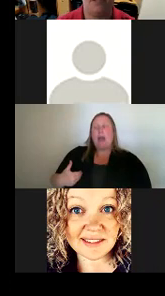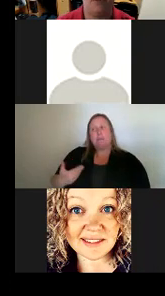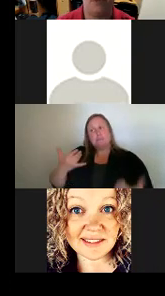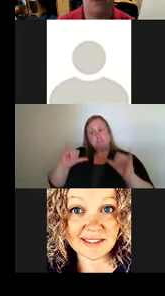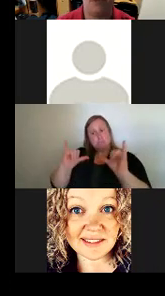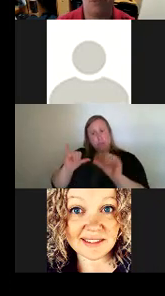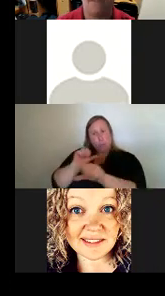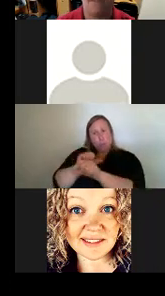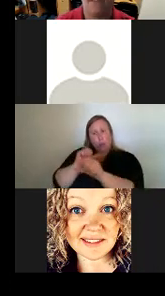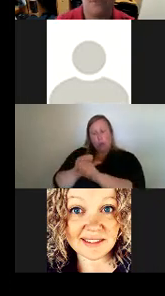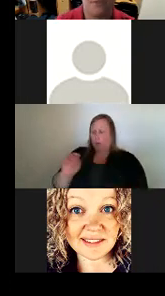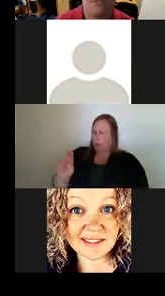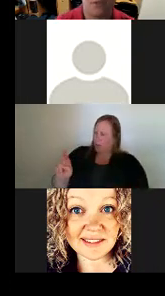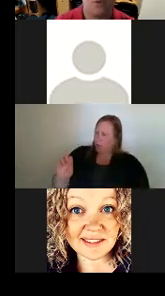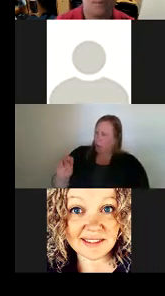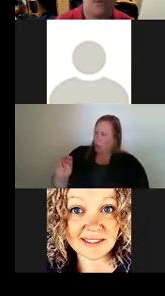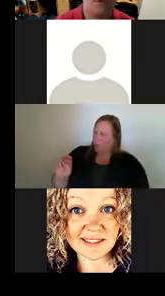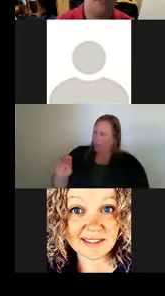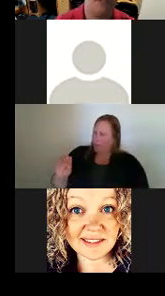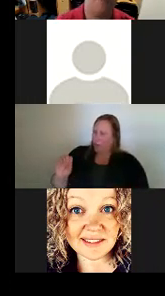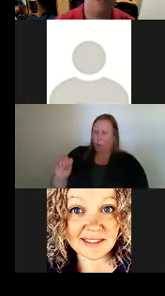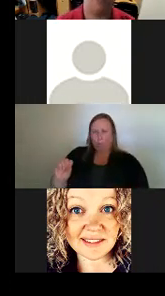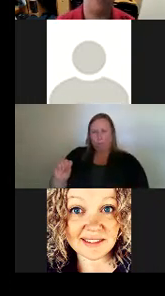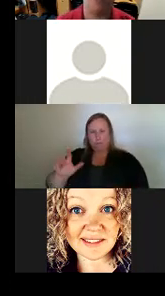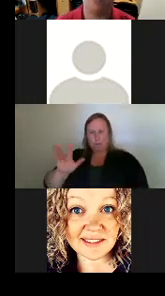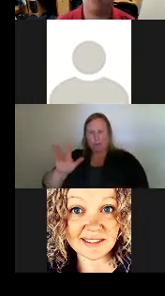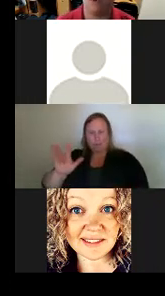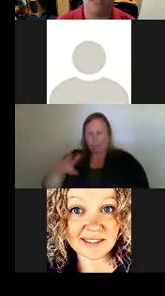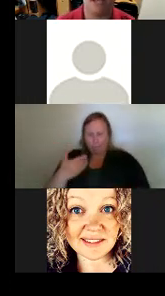IT'S A ROMEO 25, AN OLDER MODEL, BUT IT'S QUITE LOUD.